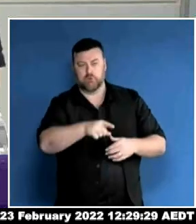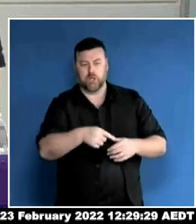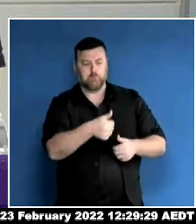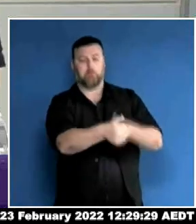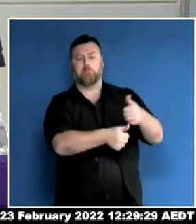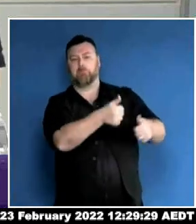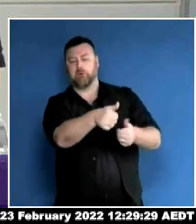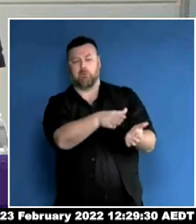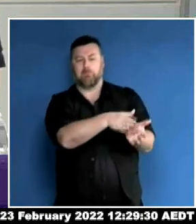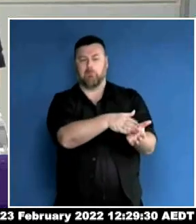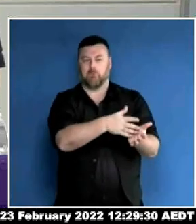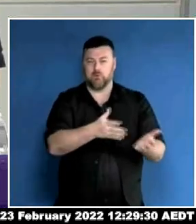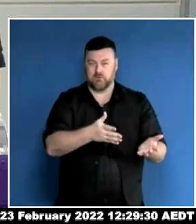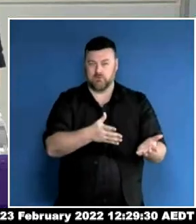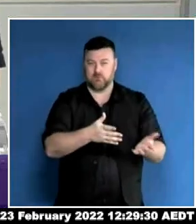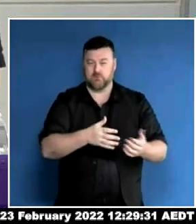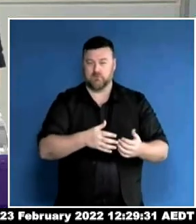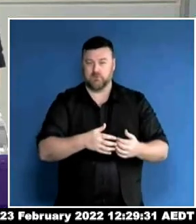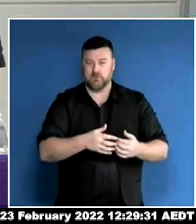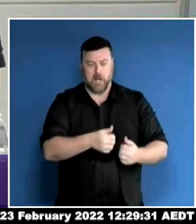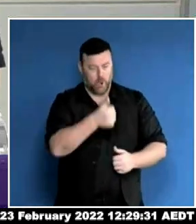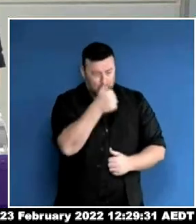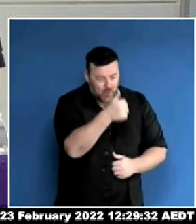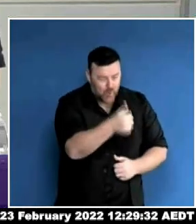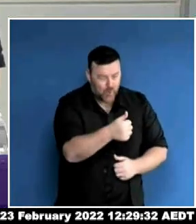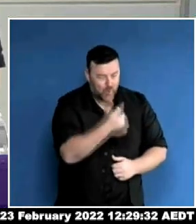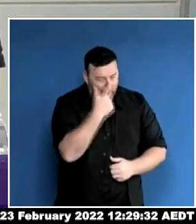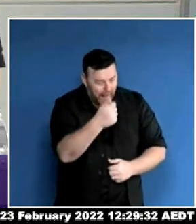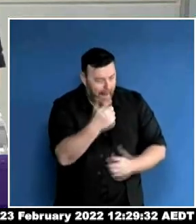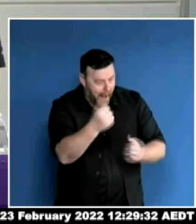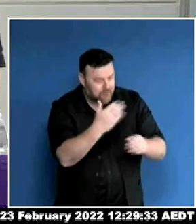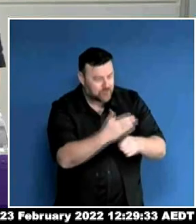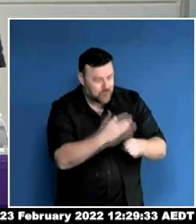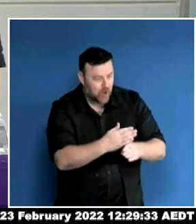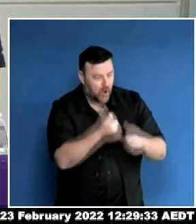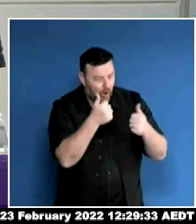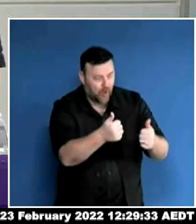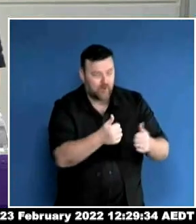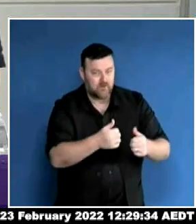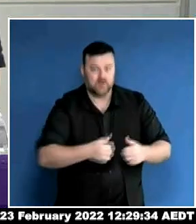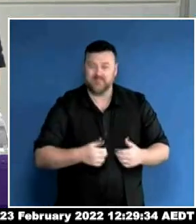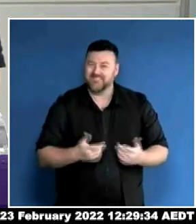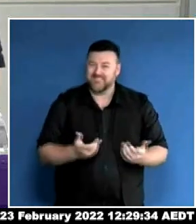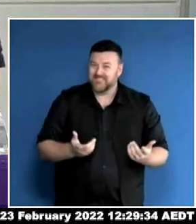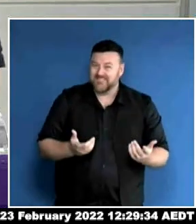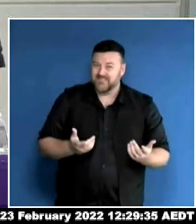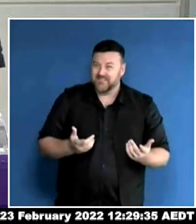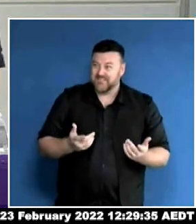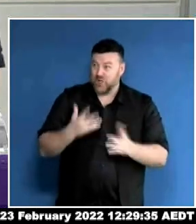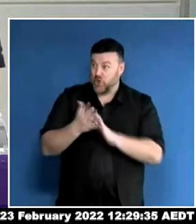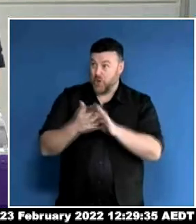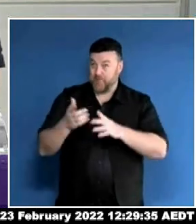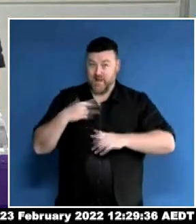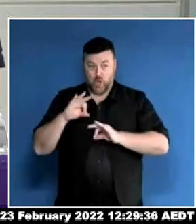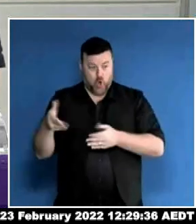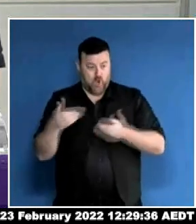You got a job. Now you don't have to worry about it." So they are not seeing leadership positions open up to them. No one is even thinking about them as leaders.